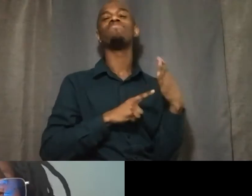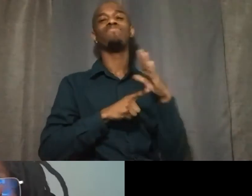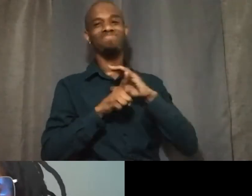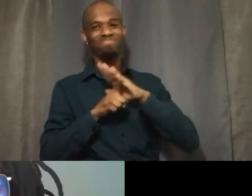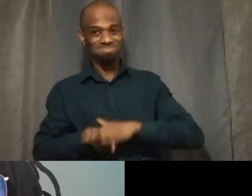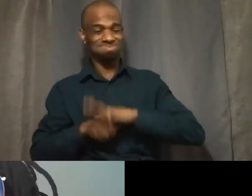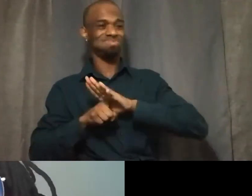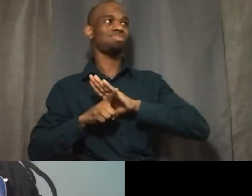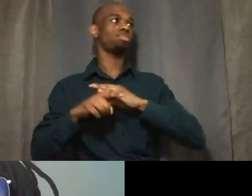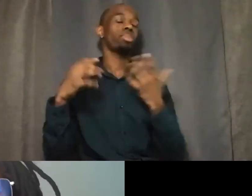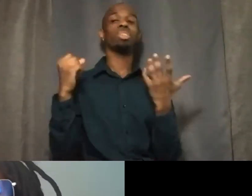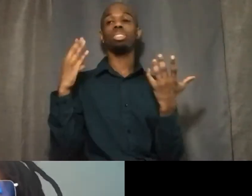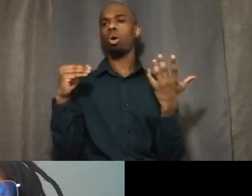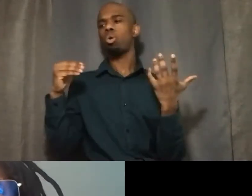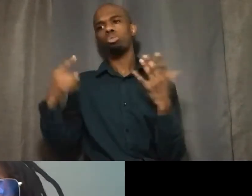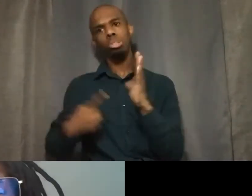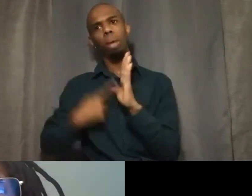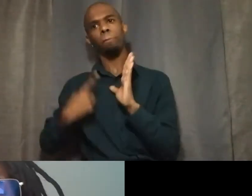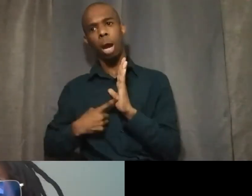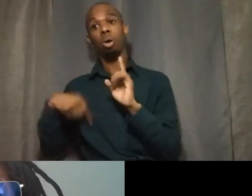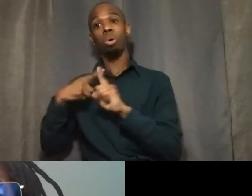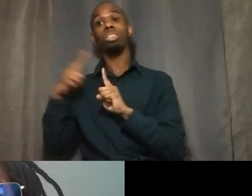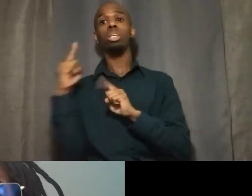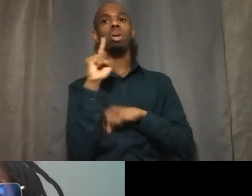And so, it was really successful.